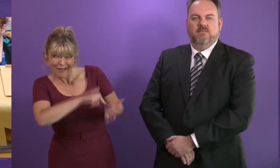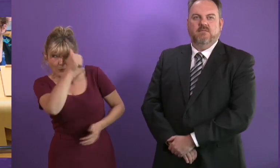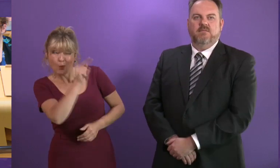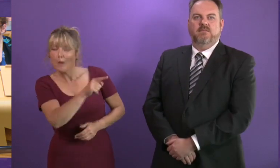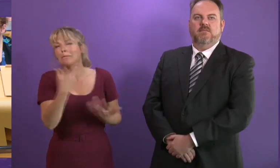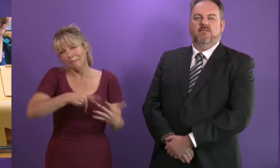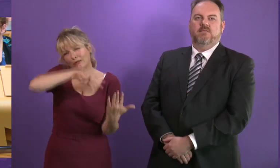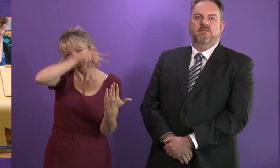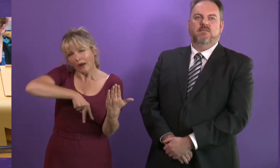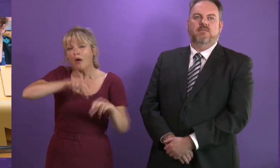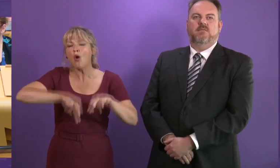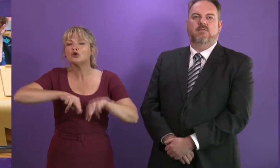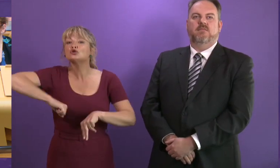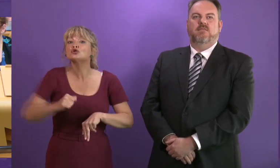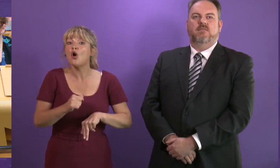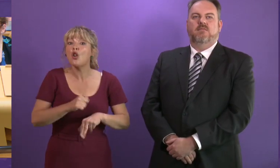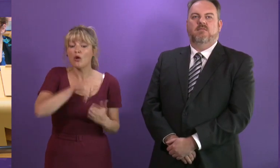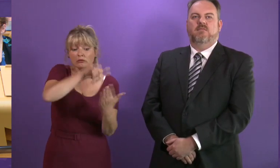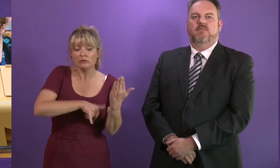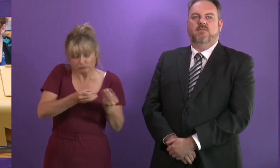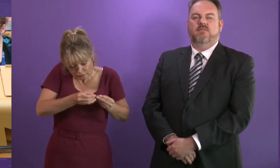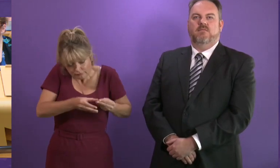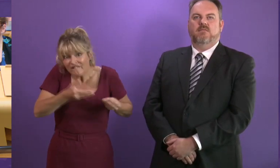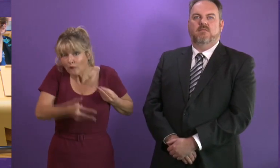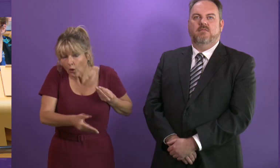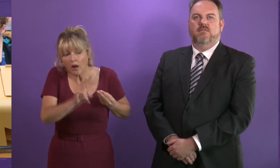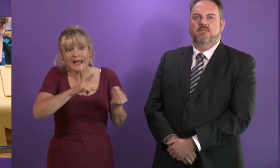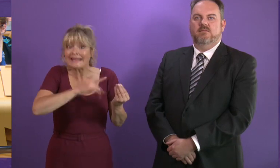report in full. Although that report points to constraints in Scottish Government funding,